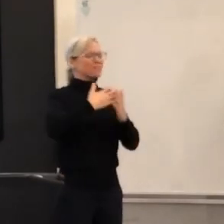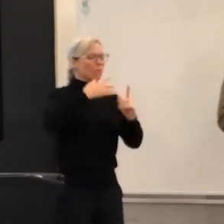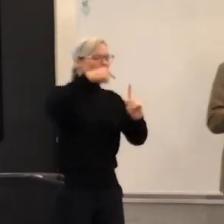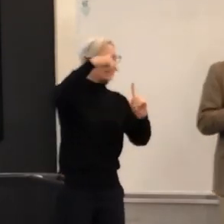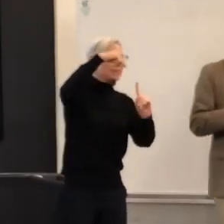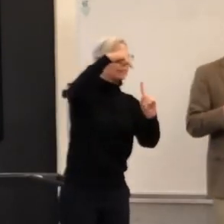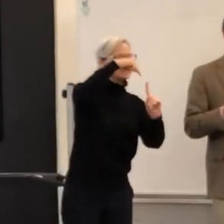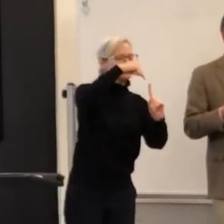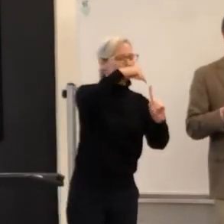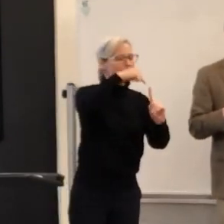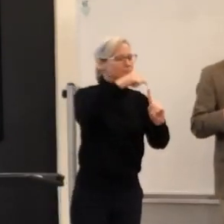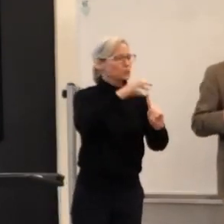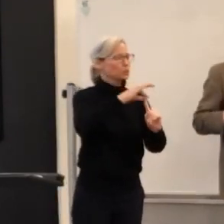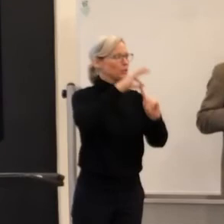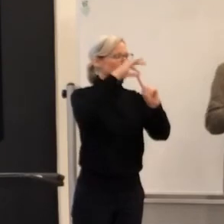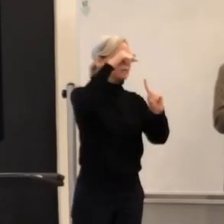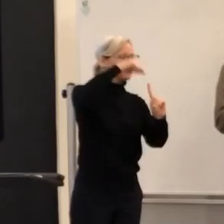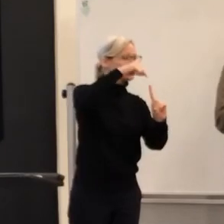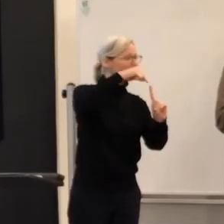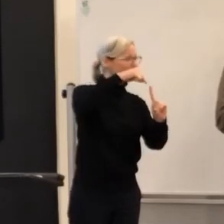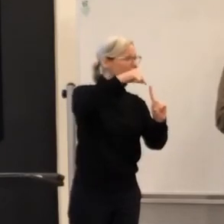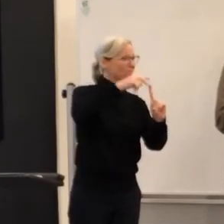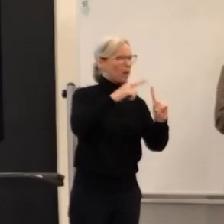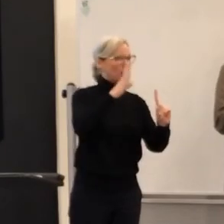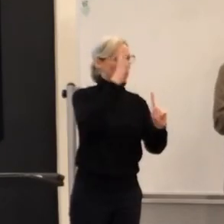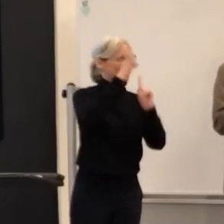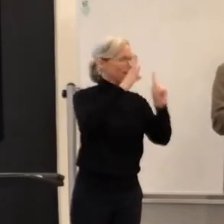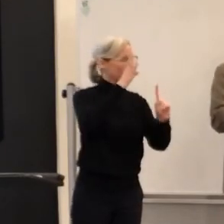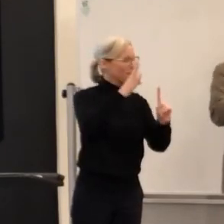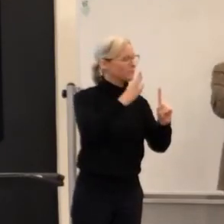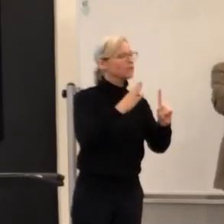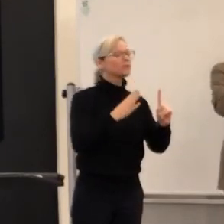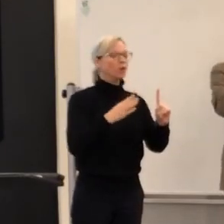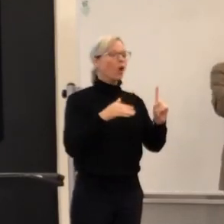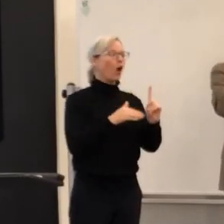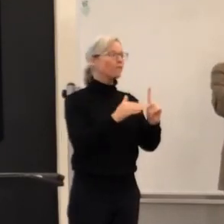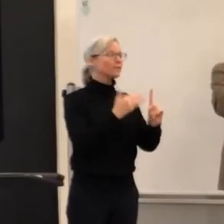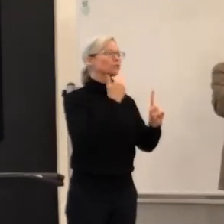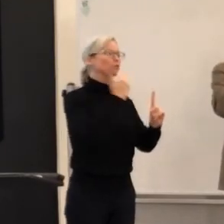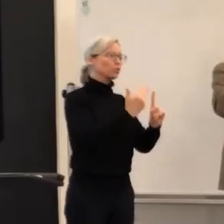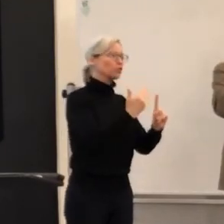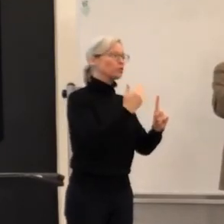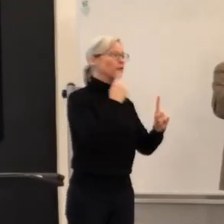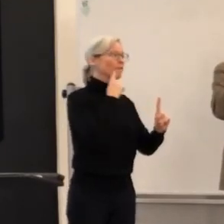and it's very often possible to talk with someone else at a high level about your invention